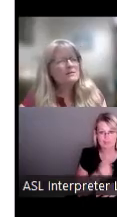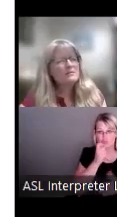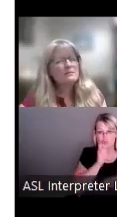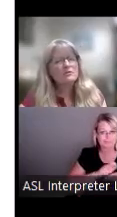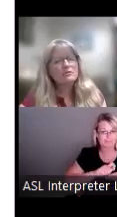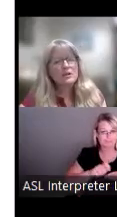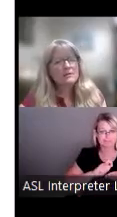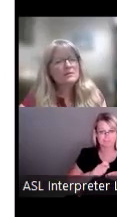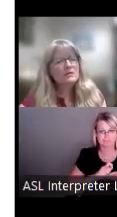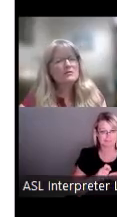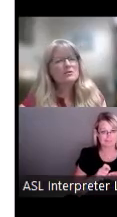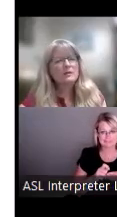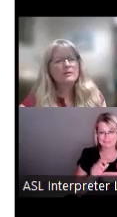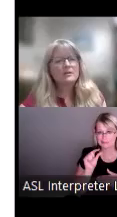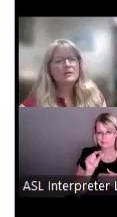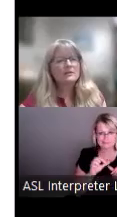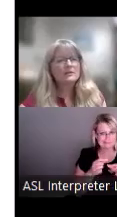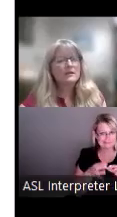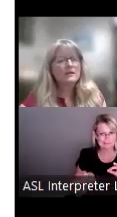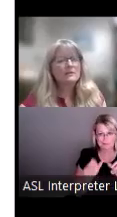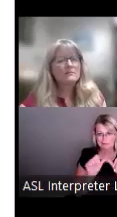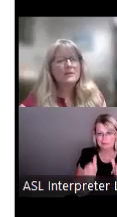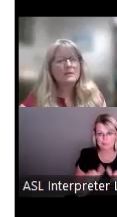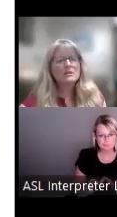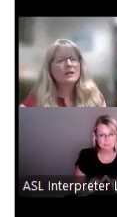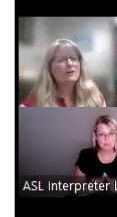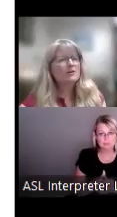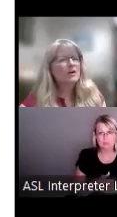some simple shapes, so they should be able to imitate or